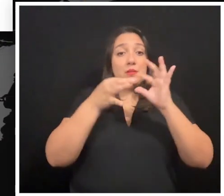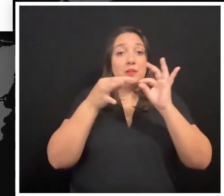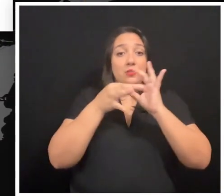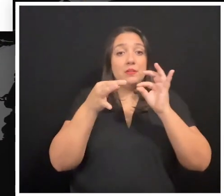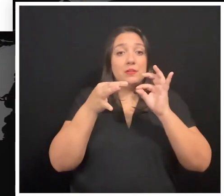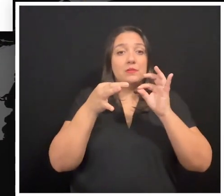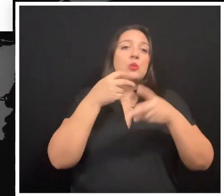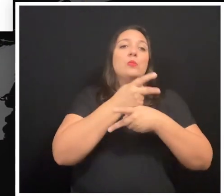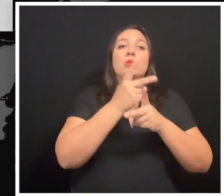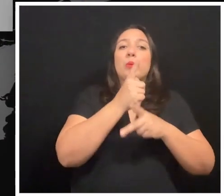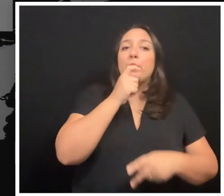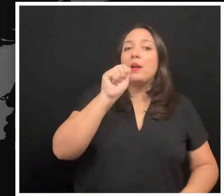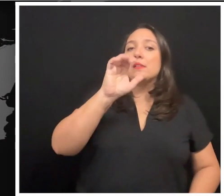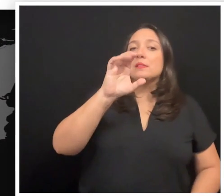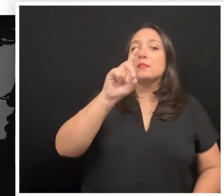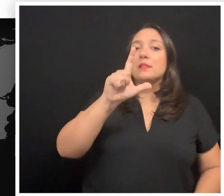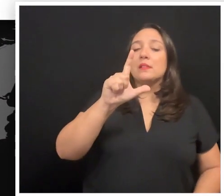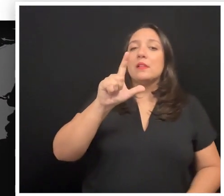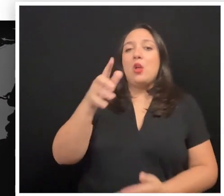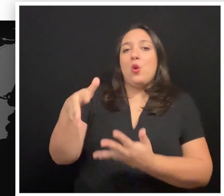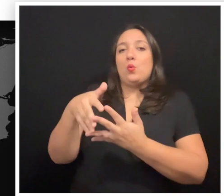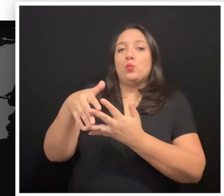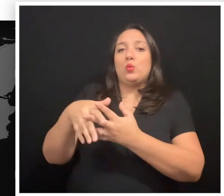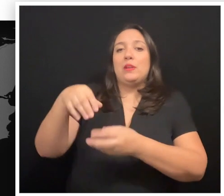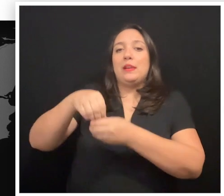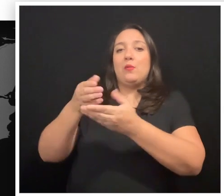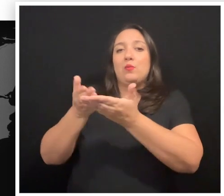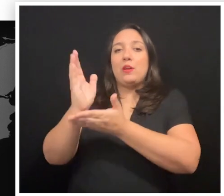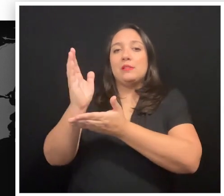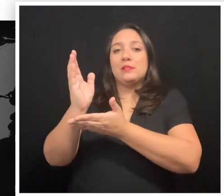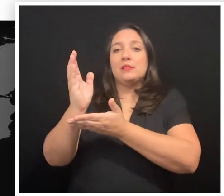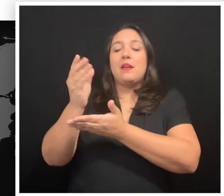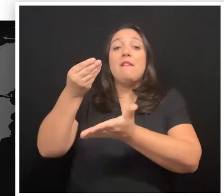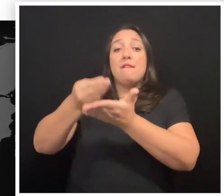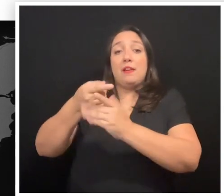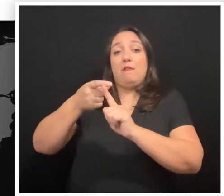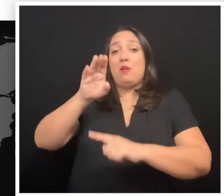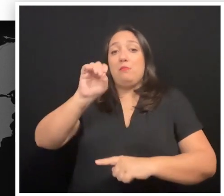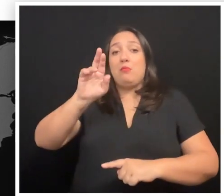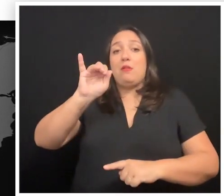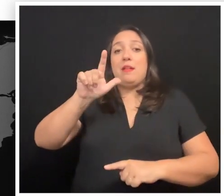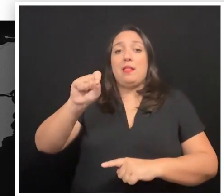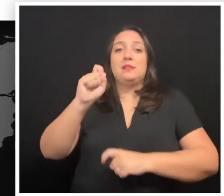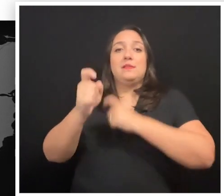[Narrator]: Border Narratives. Produced by Arizona Center for Disability Law and Rooted in Rights. Funding by Borealis Philanthropy.